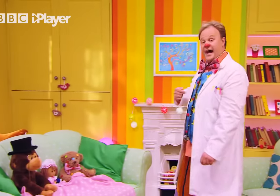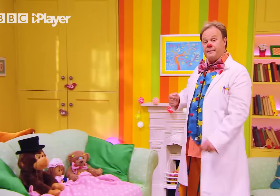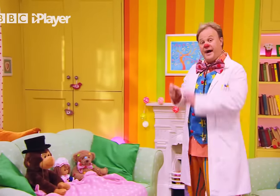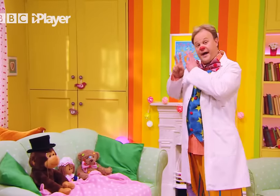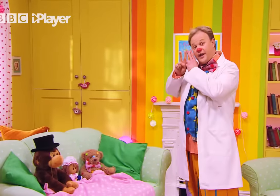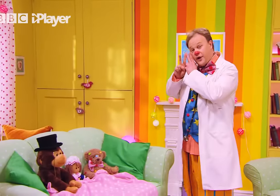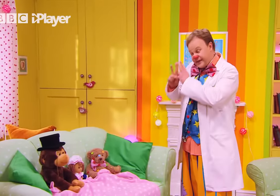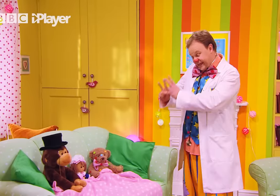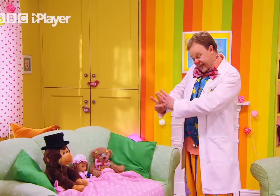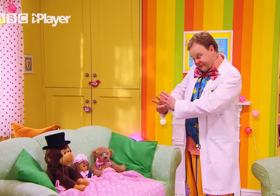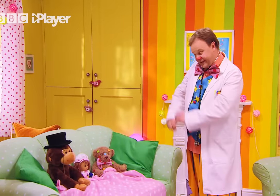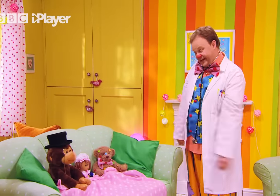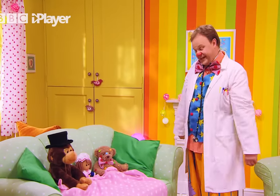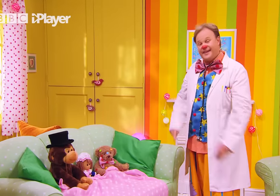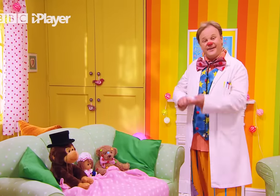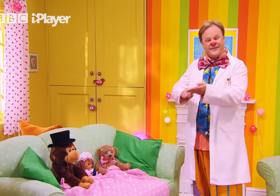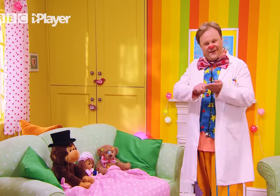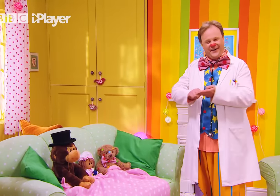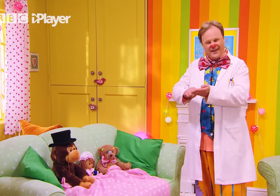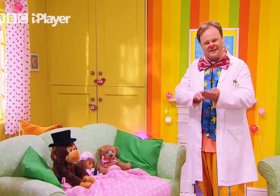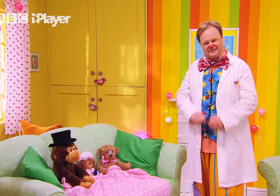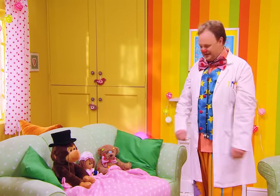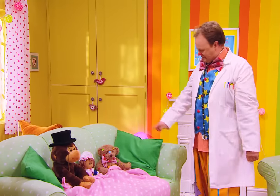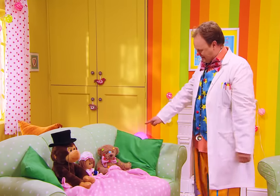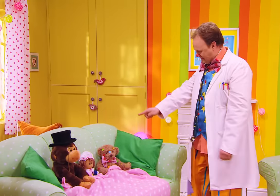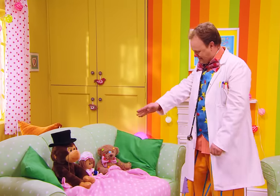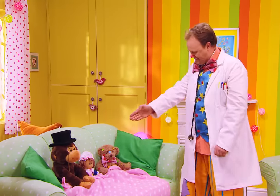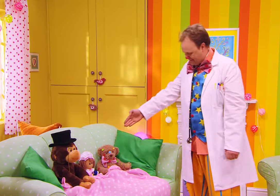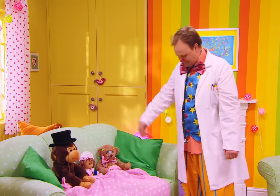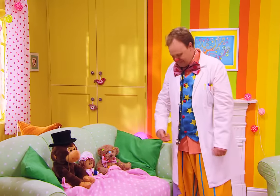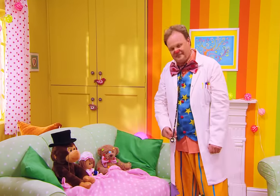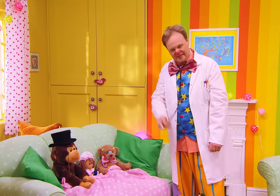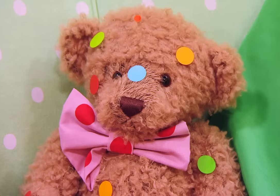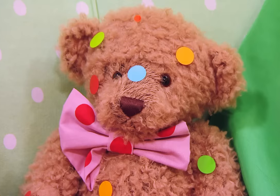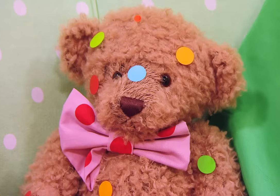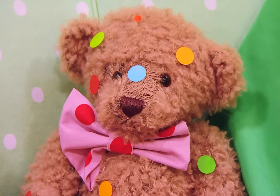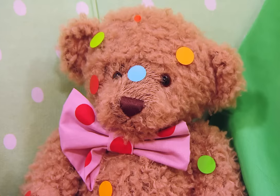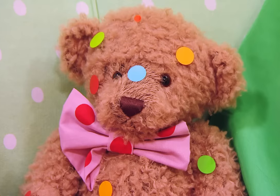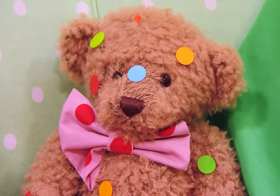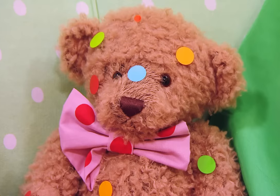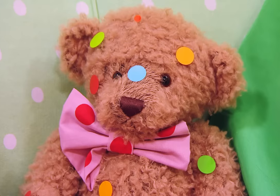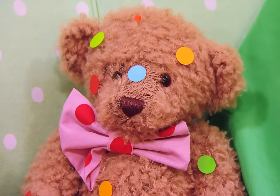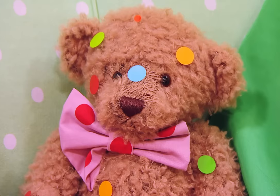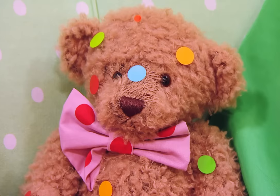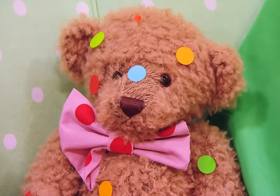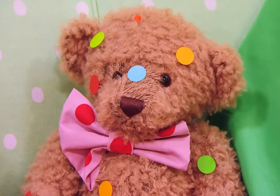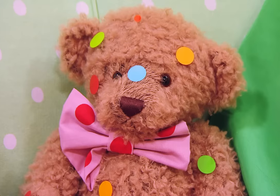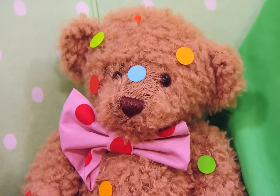i'm a looking after the toys oh dear timber 10 doesn't look very well doctor